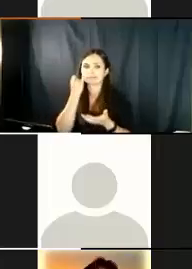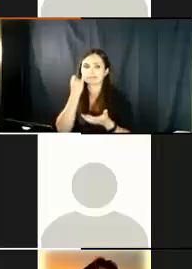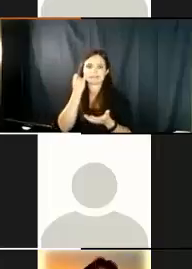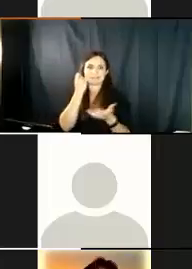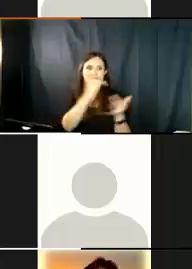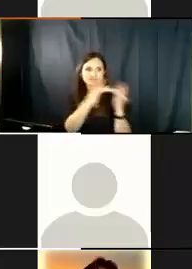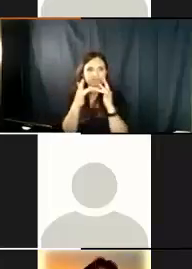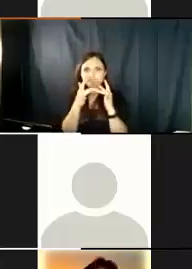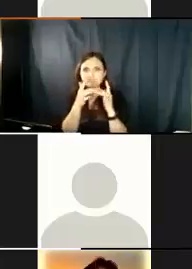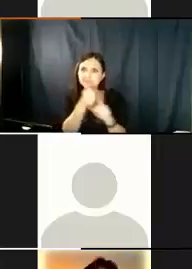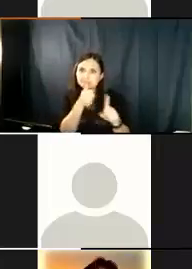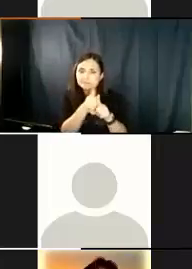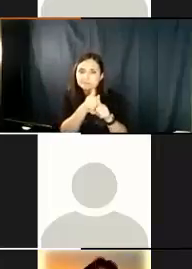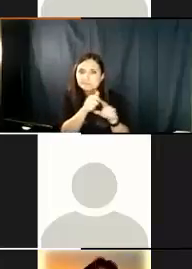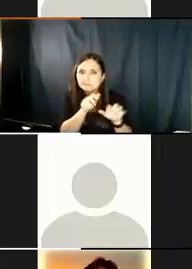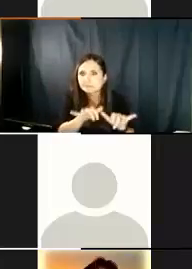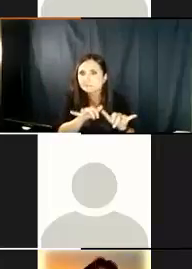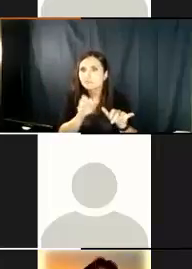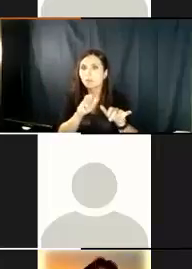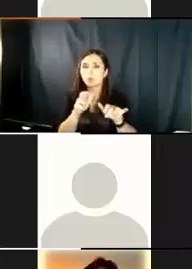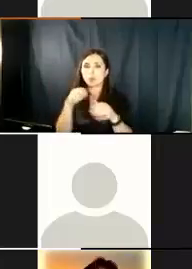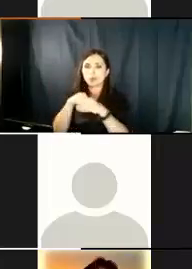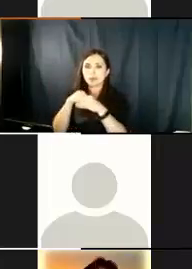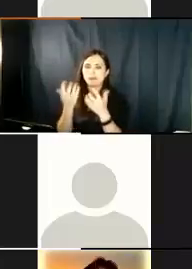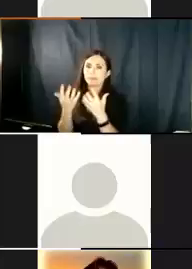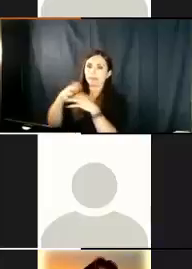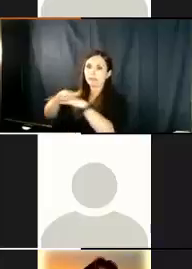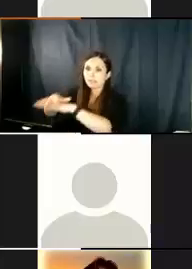Whether we're in a blended or a face-to-face environment.